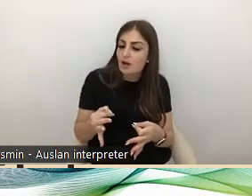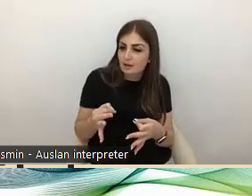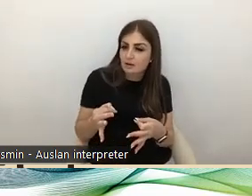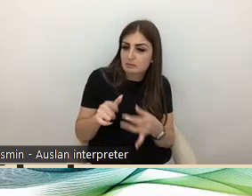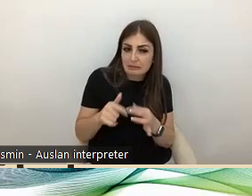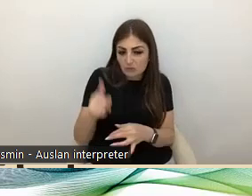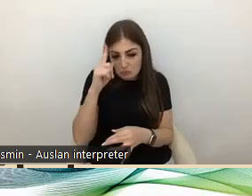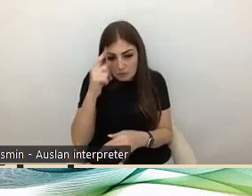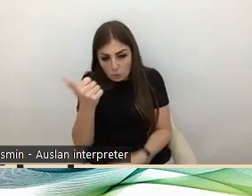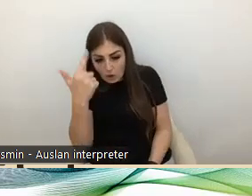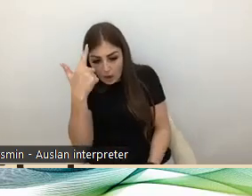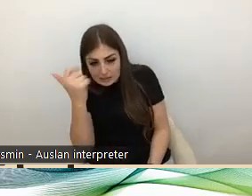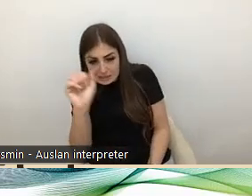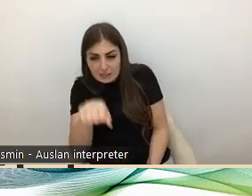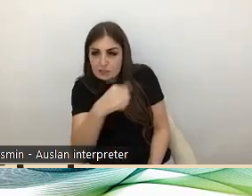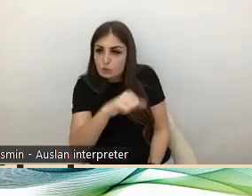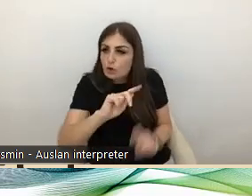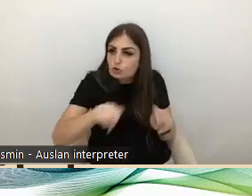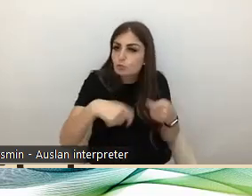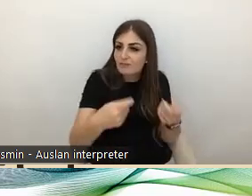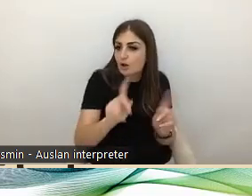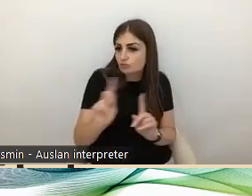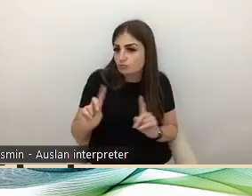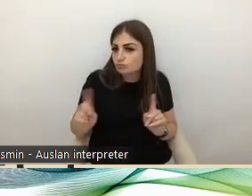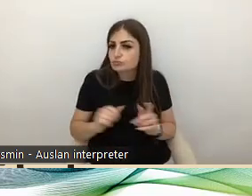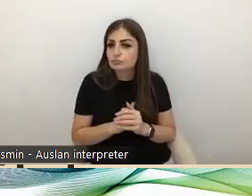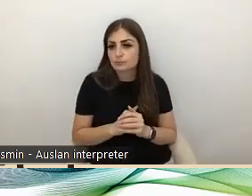it's a good idea to provide this information.